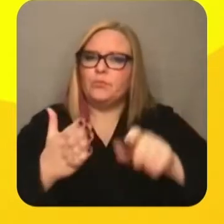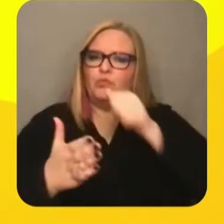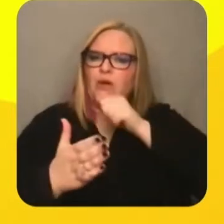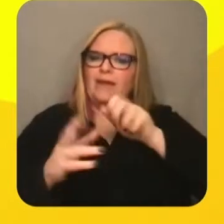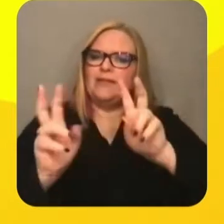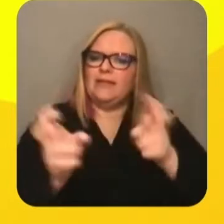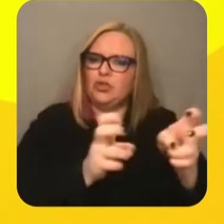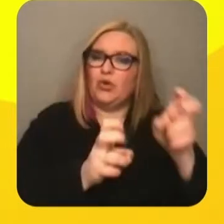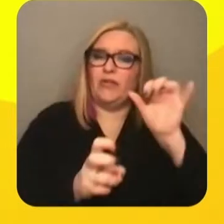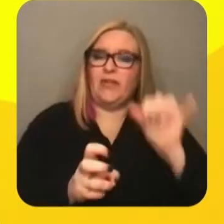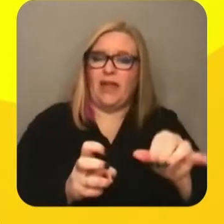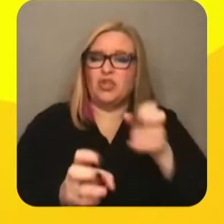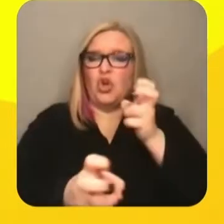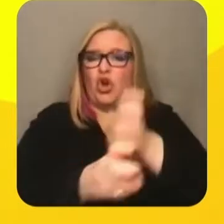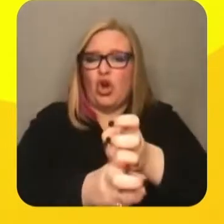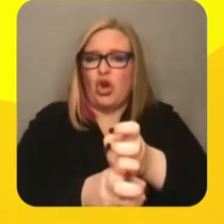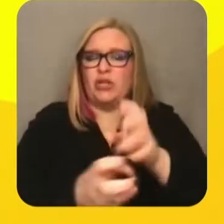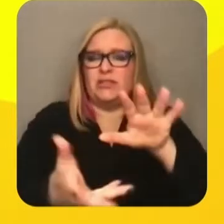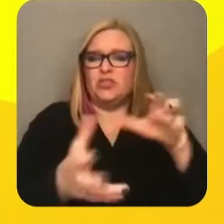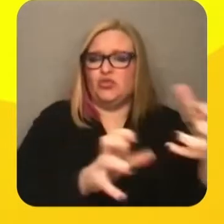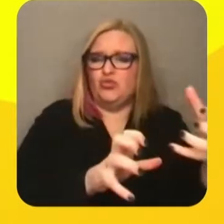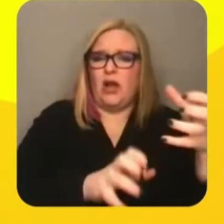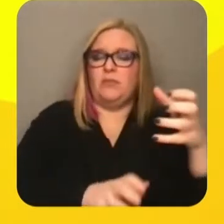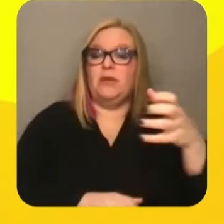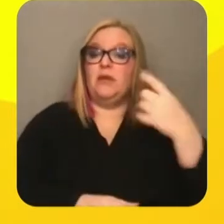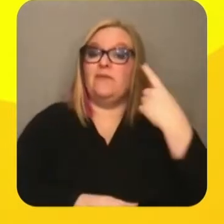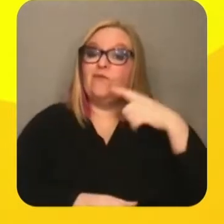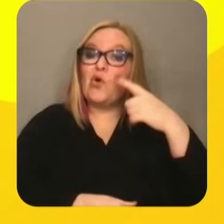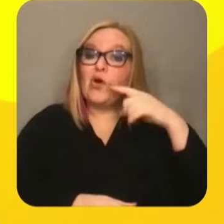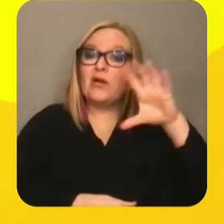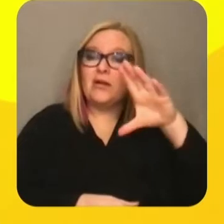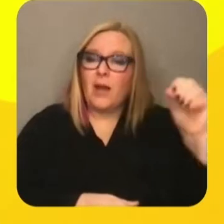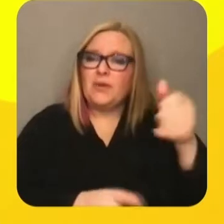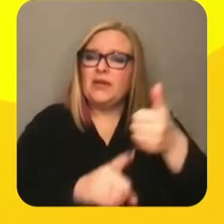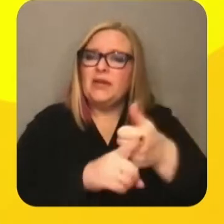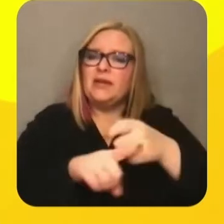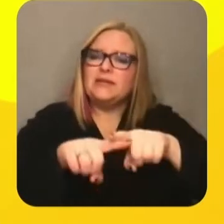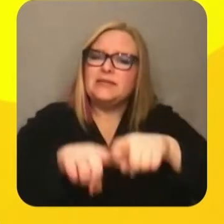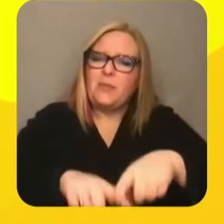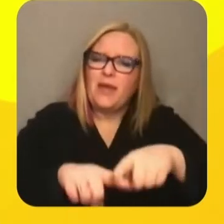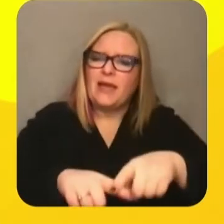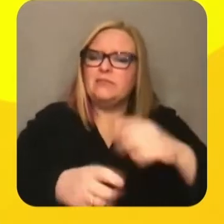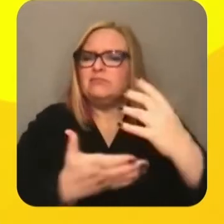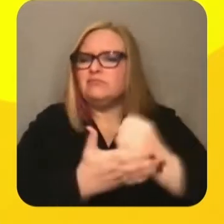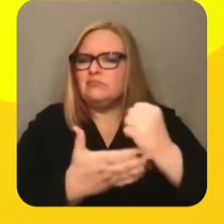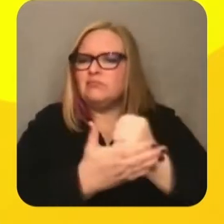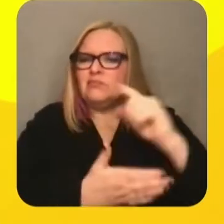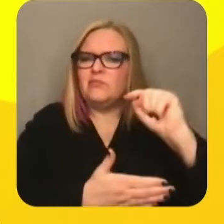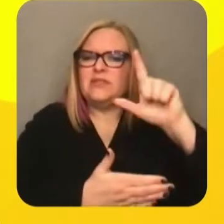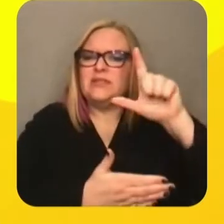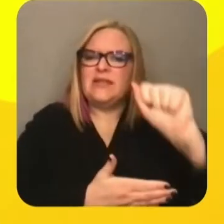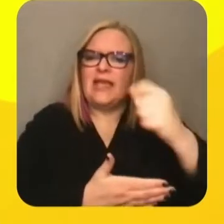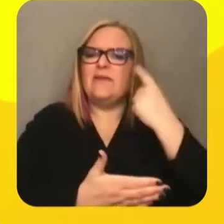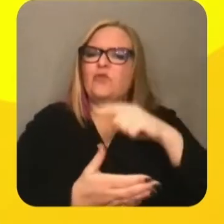Especially for companies who are really depending and utilize data to was informative and inspiring their strategies.